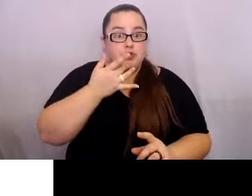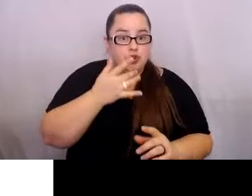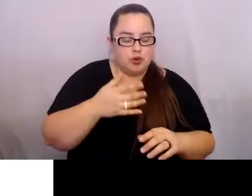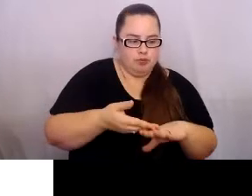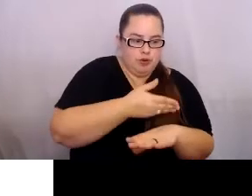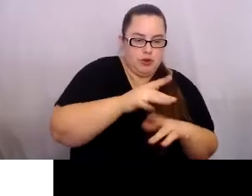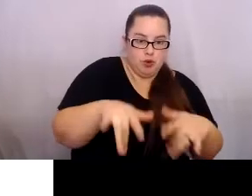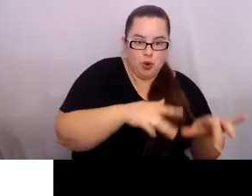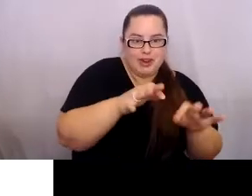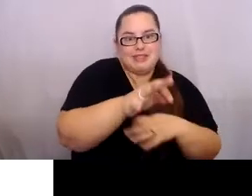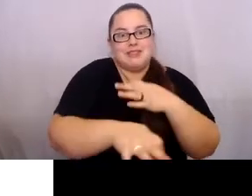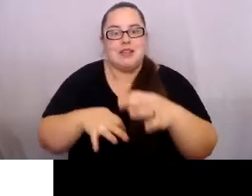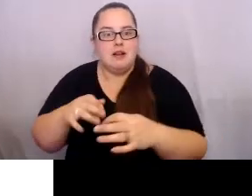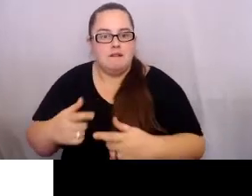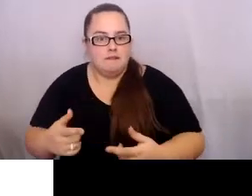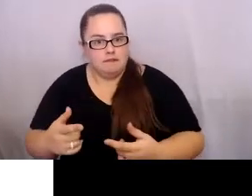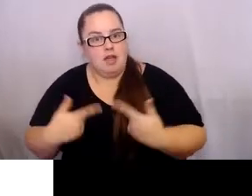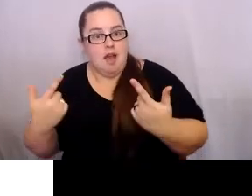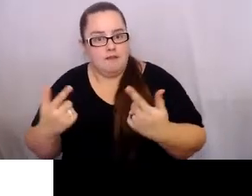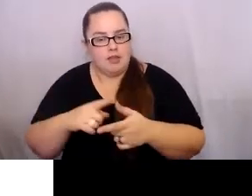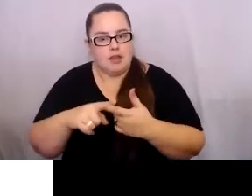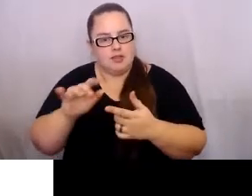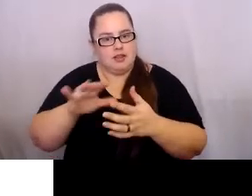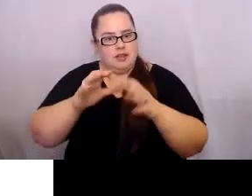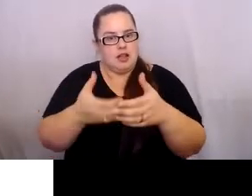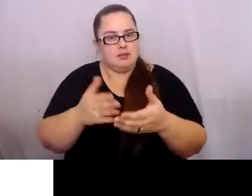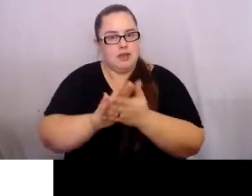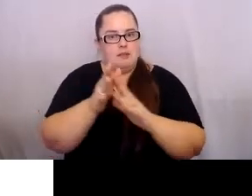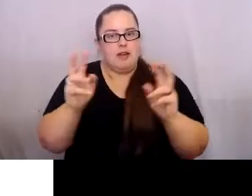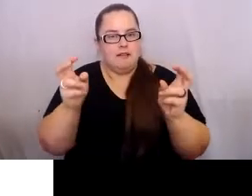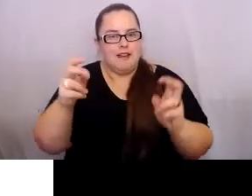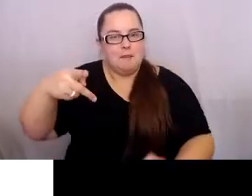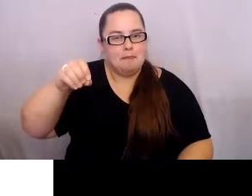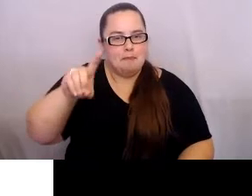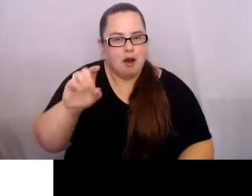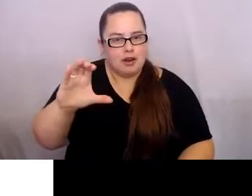And he turned the class into sort of a podcast that still we had to listen weekly.